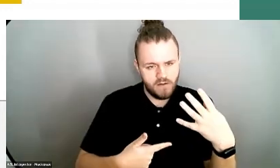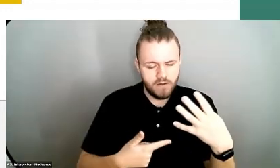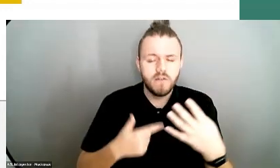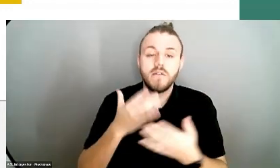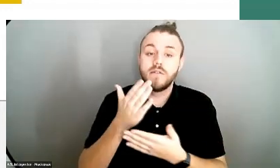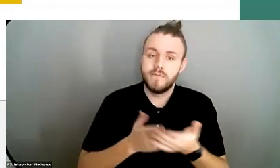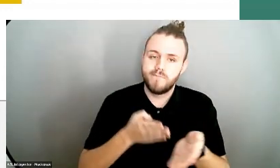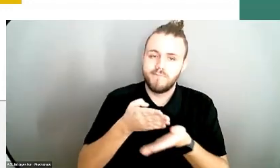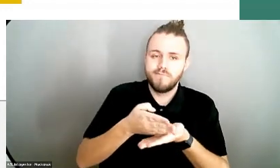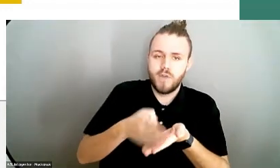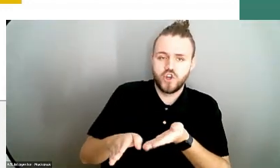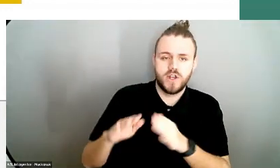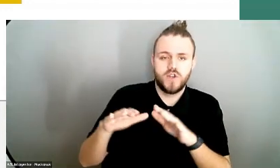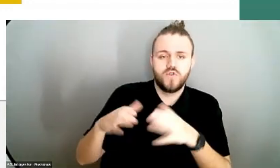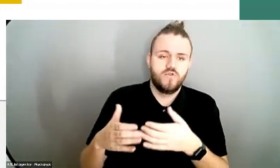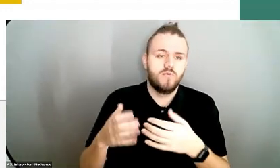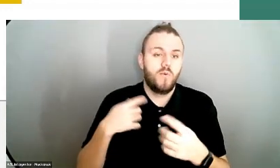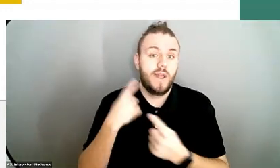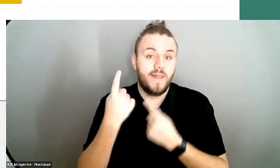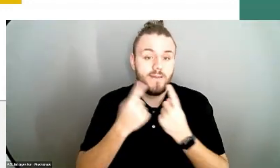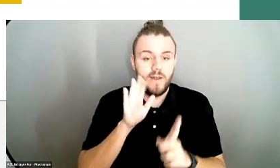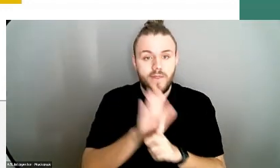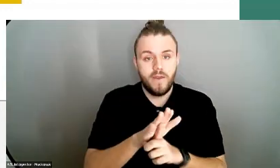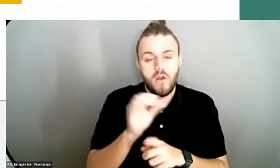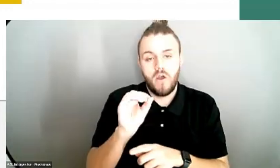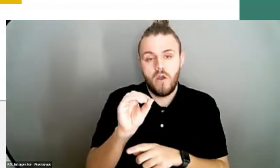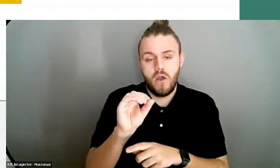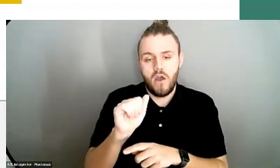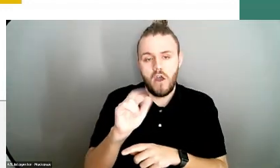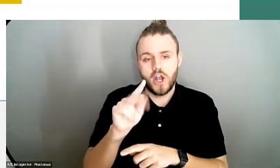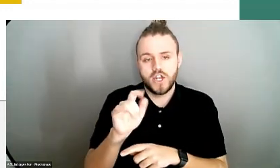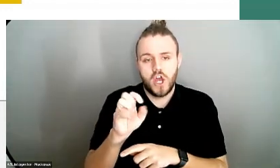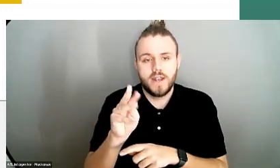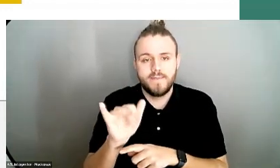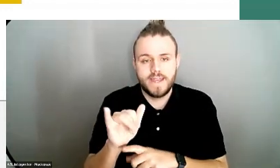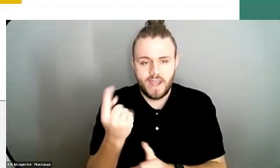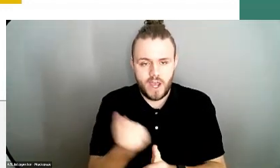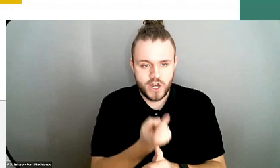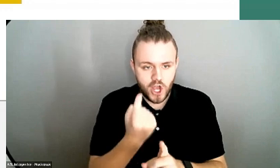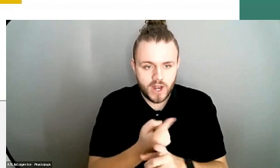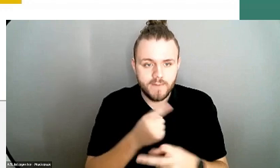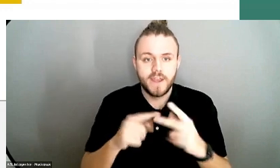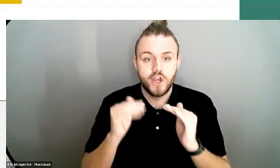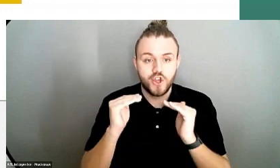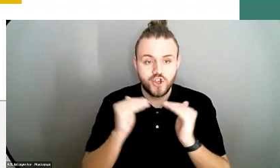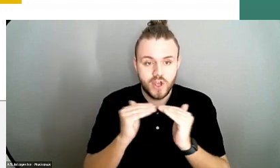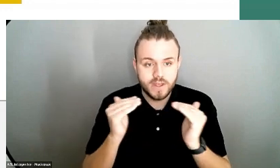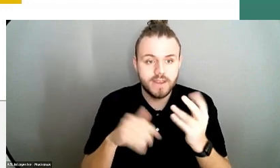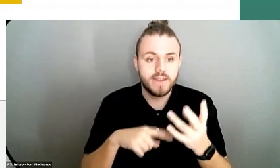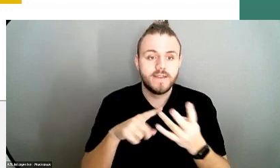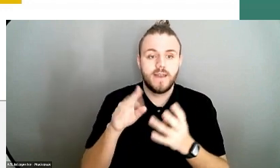And so we think about patient's autonomy, justice, beneficence, and non-maleficence.